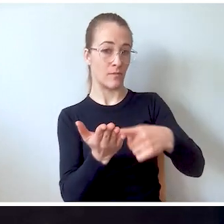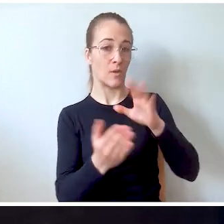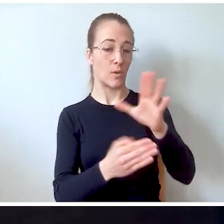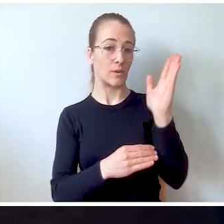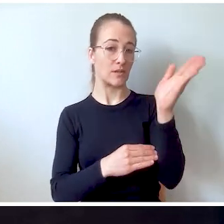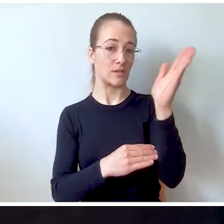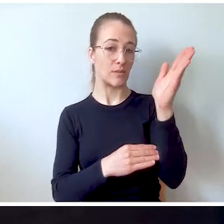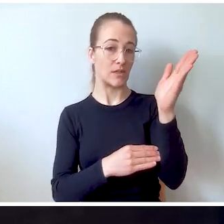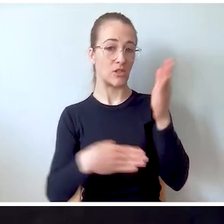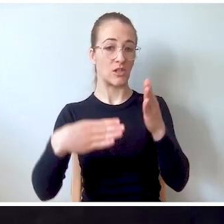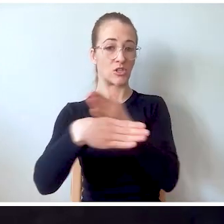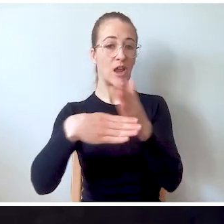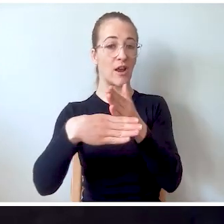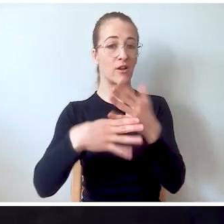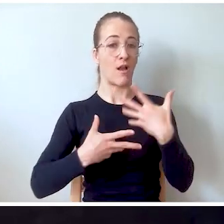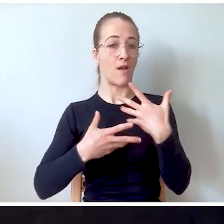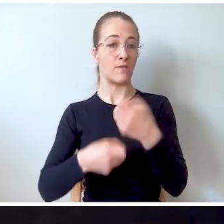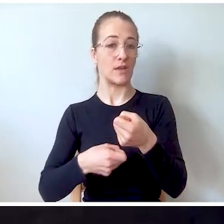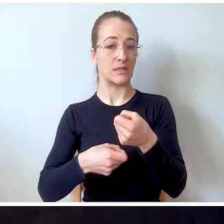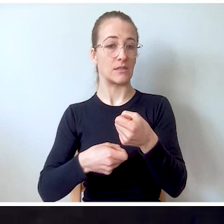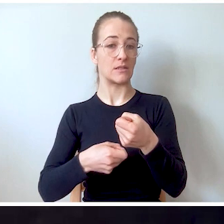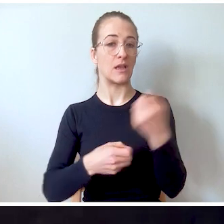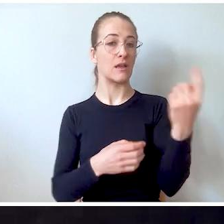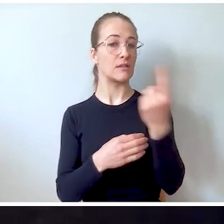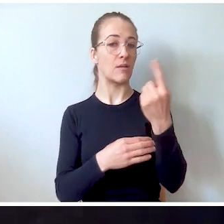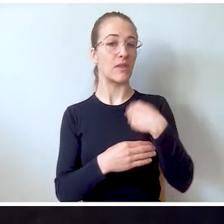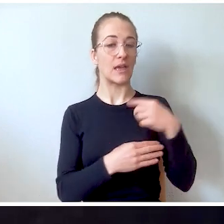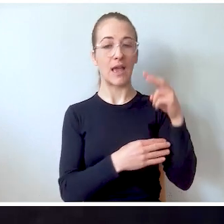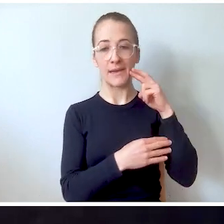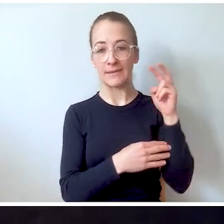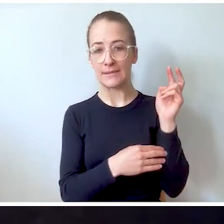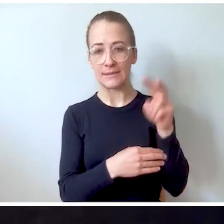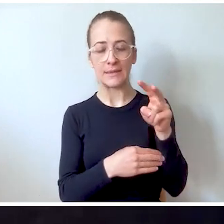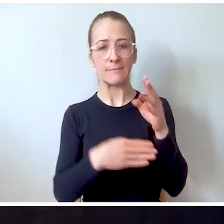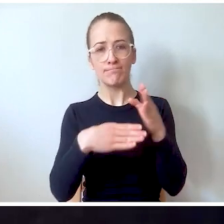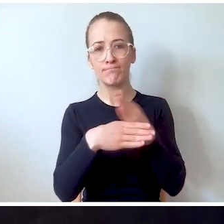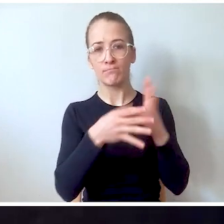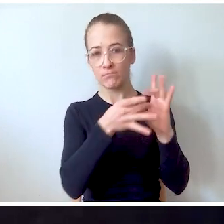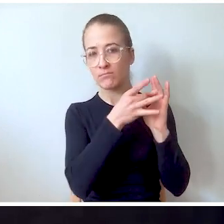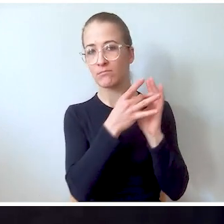"A Shared Confidence," there's something that I see as a thread throughout them.